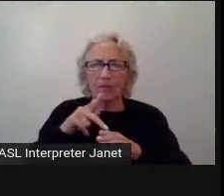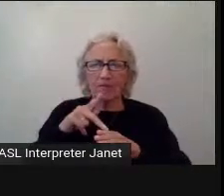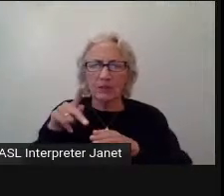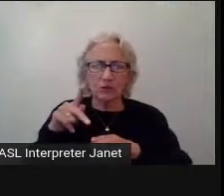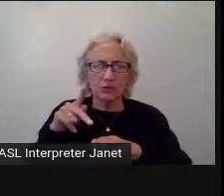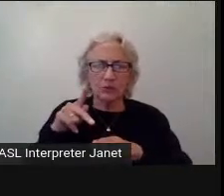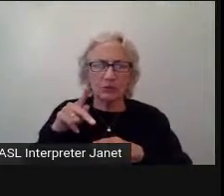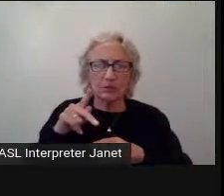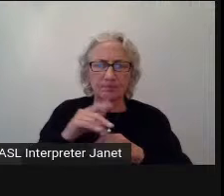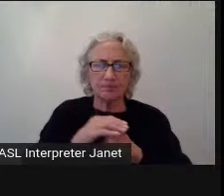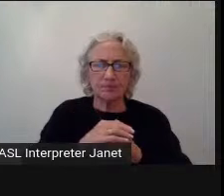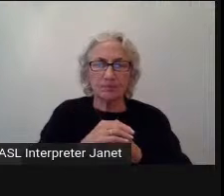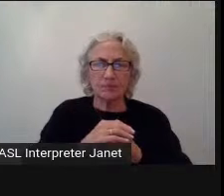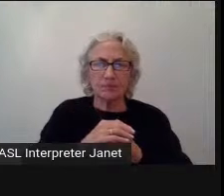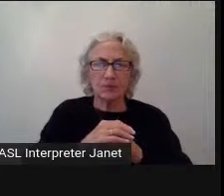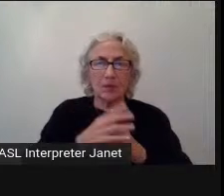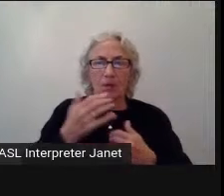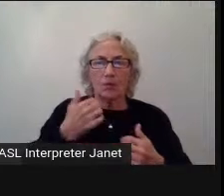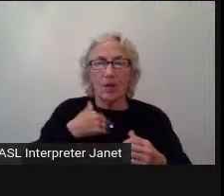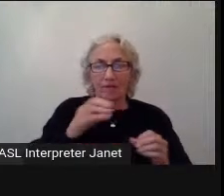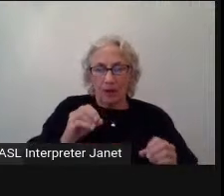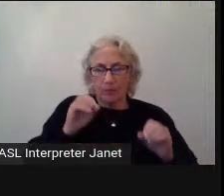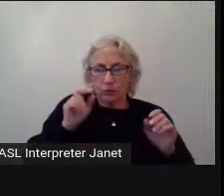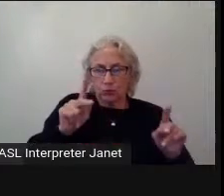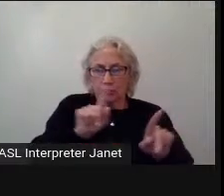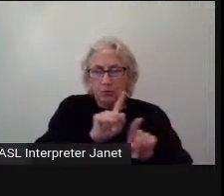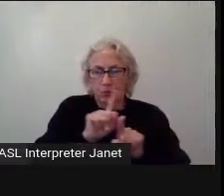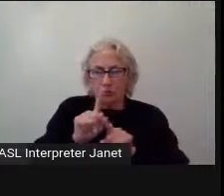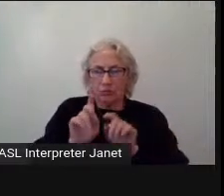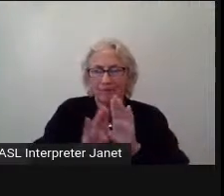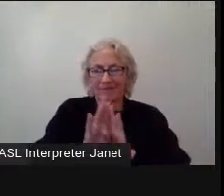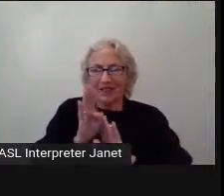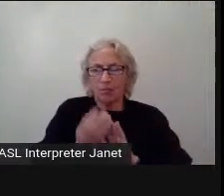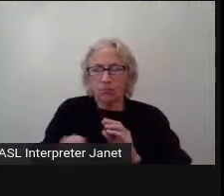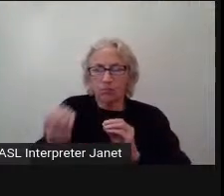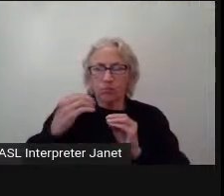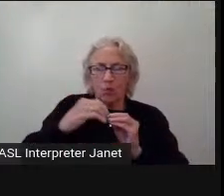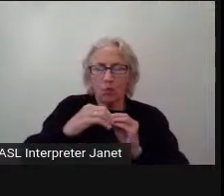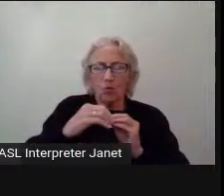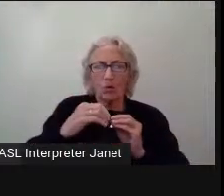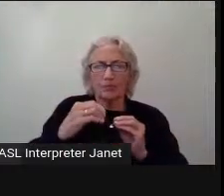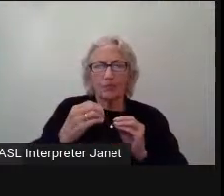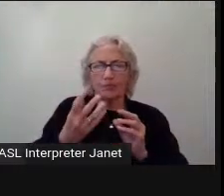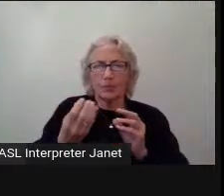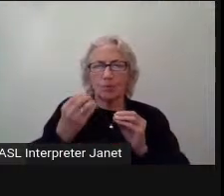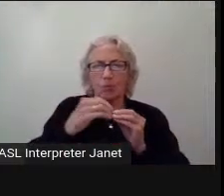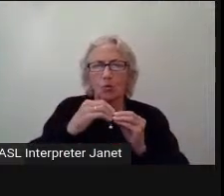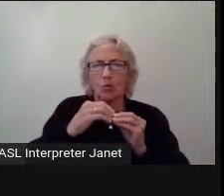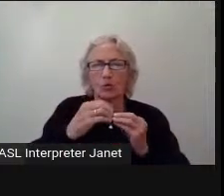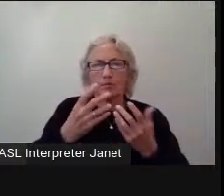relationship between the user experience team in the accessibility team. We are committed to develop